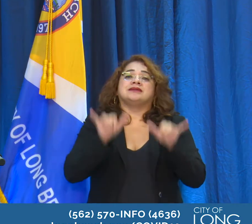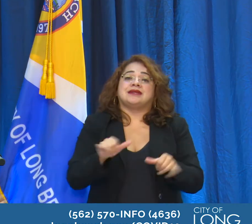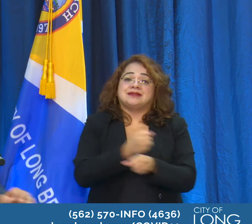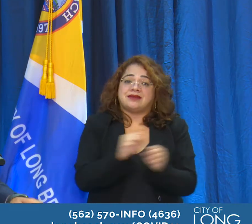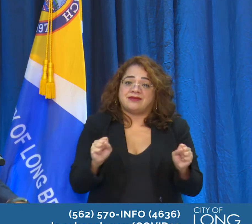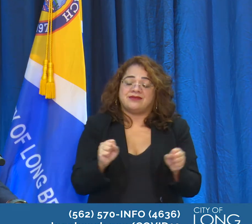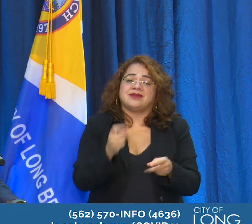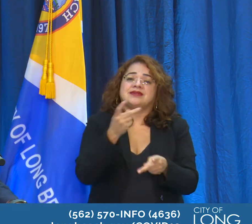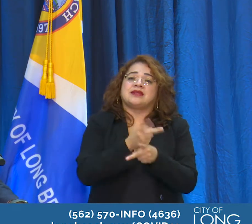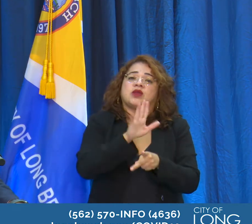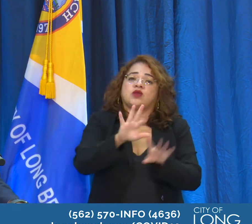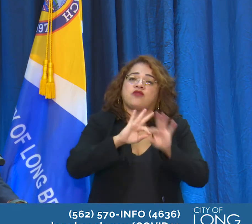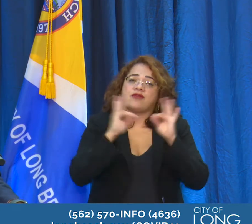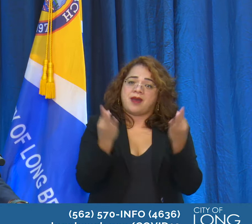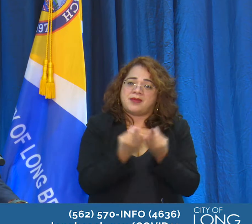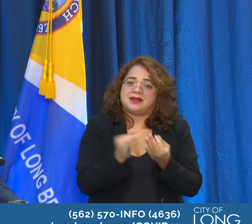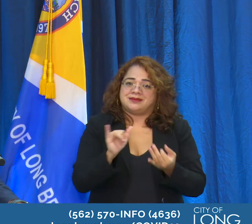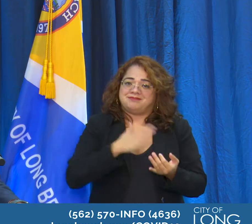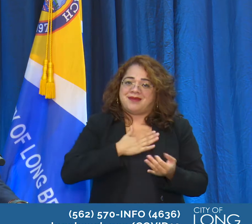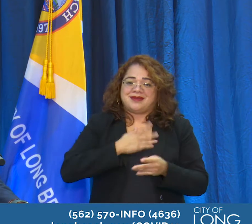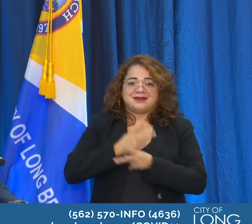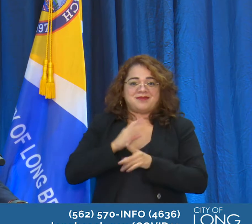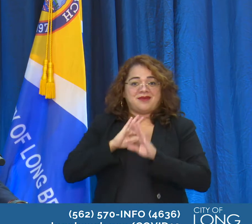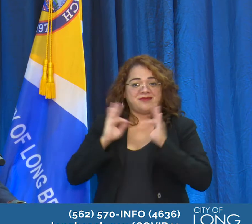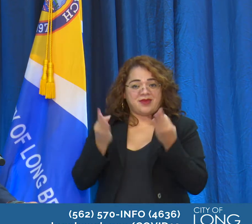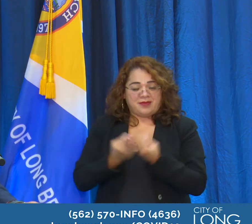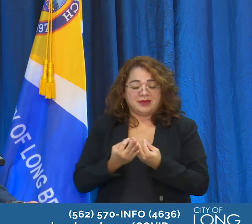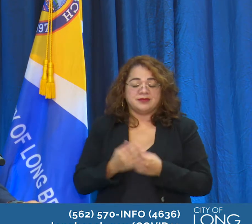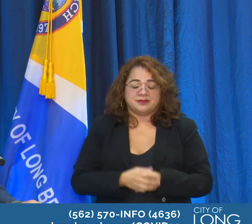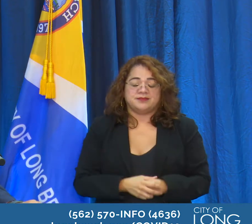I want to transition now to the numbers of where we are today.